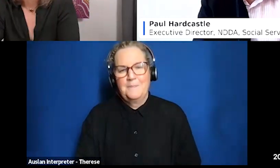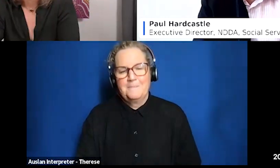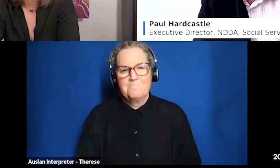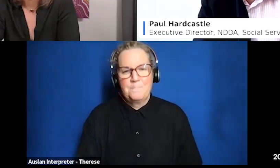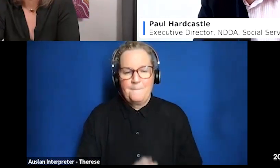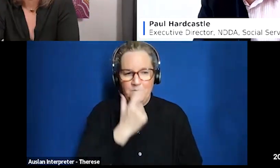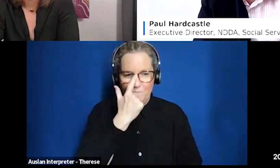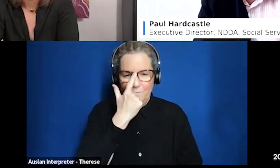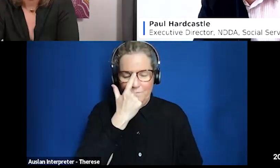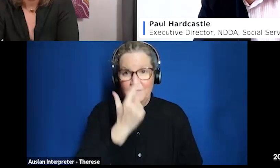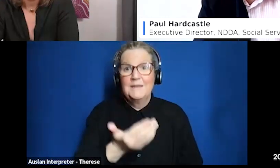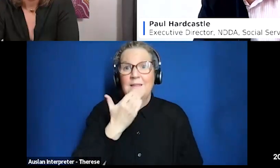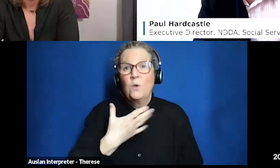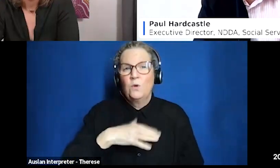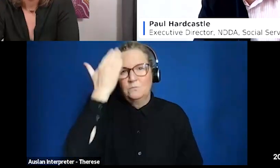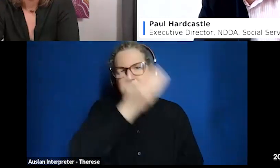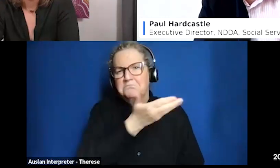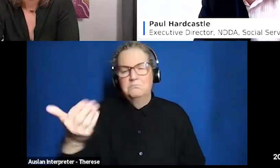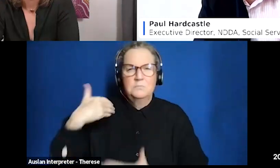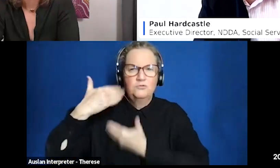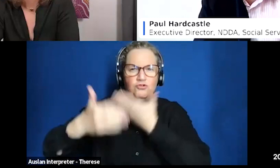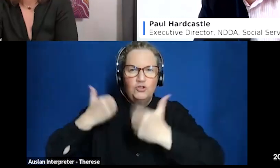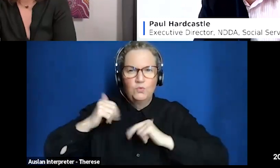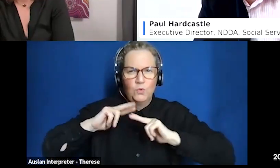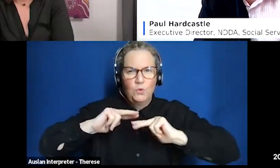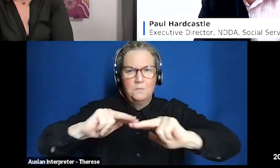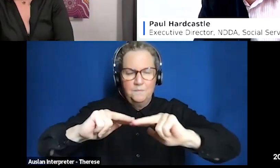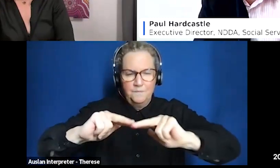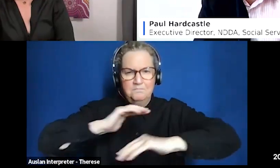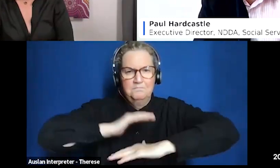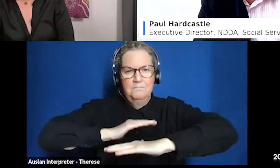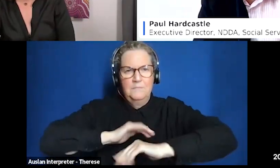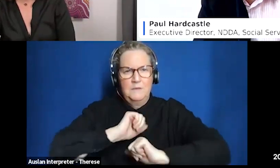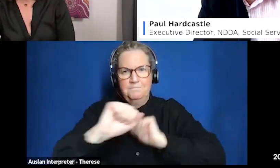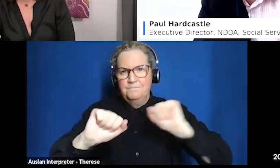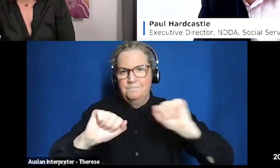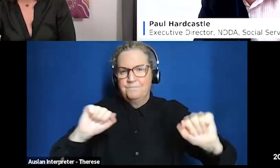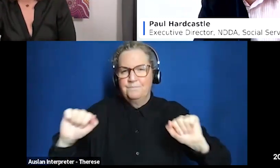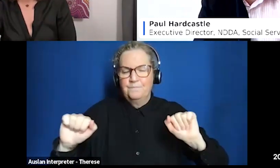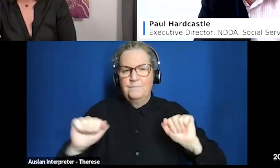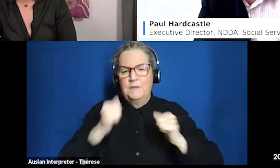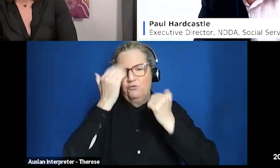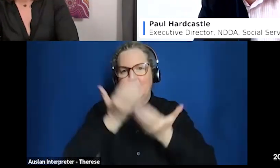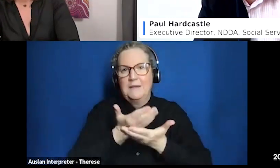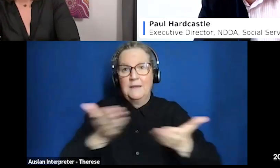I'd also like to acknowledge the traditional owners of the lands which are meeting on today and pay my respects to Elders past,